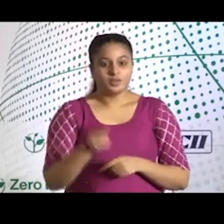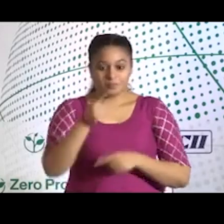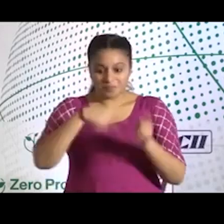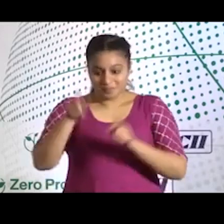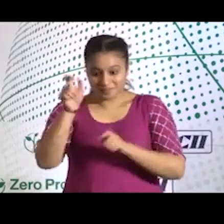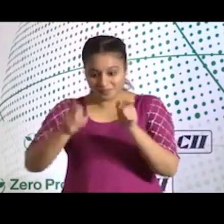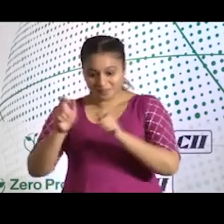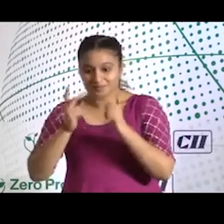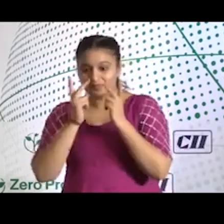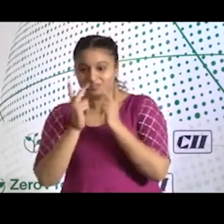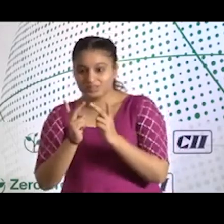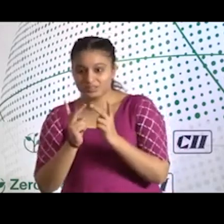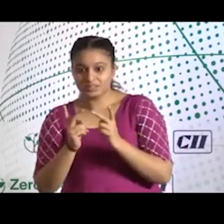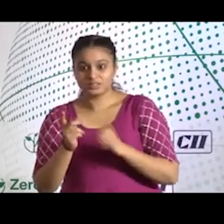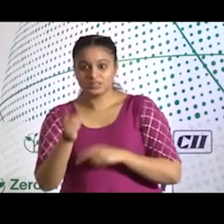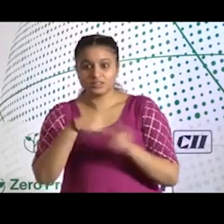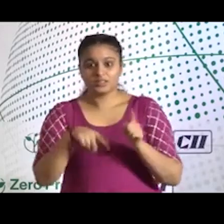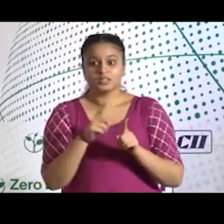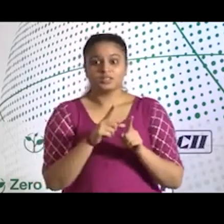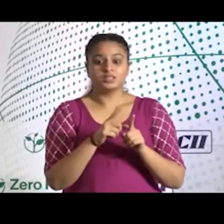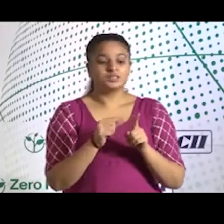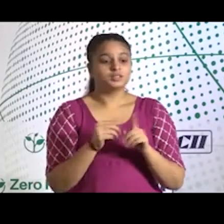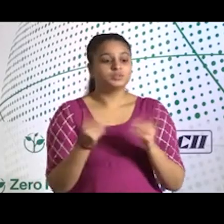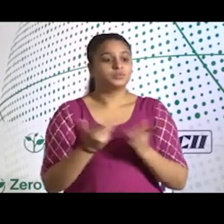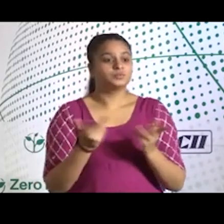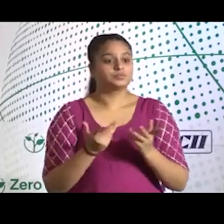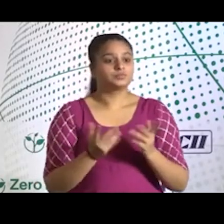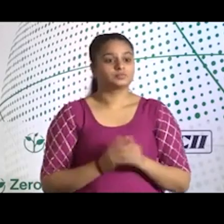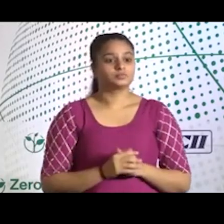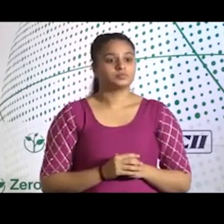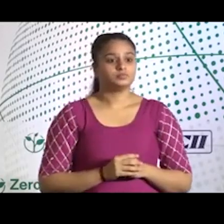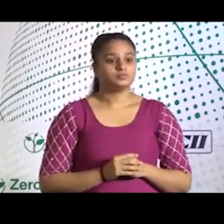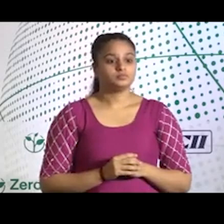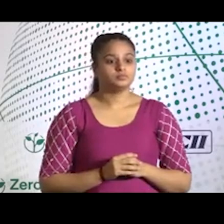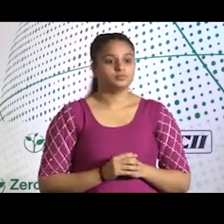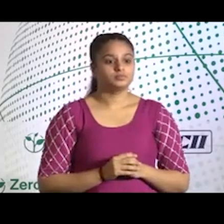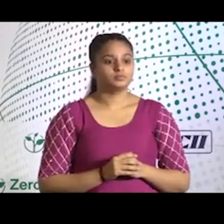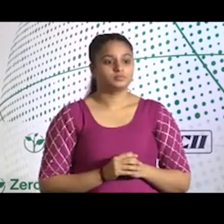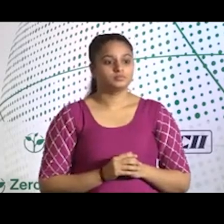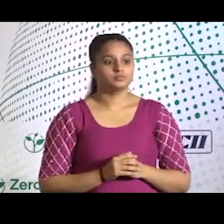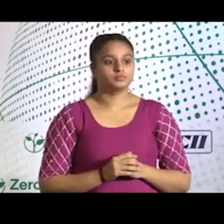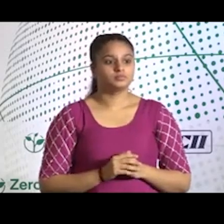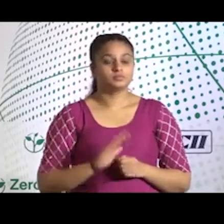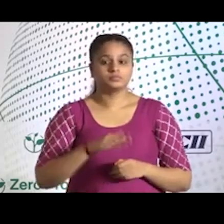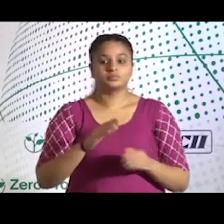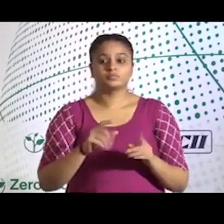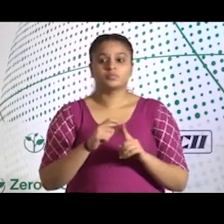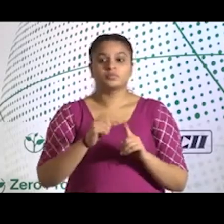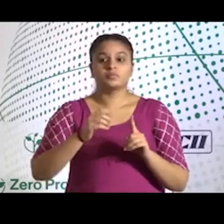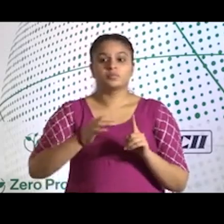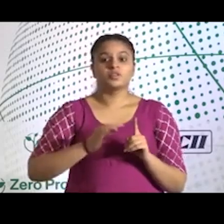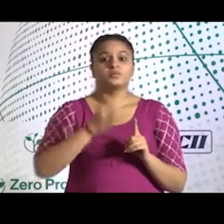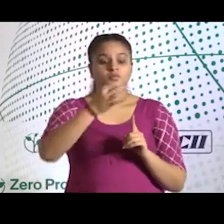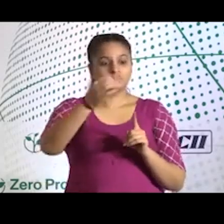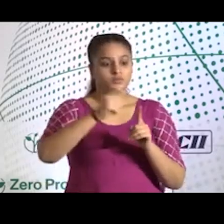I think they did on their own based on the training and there is a huge plan for them to be able to as well.